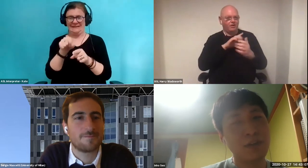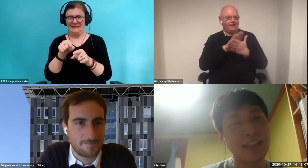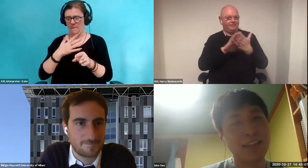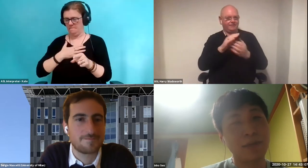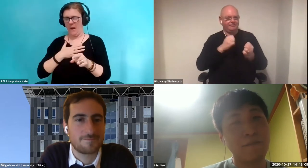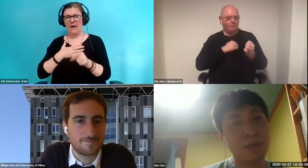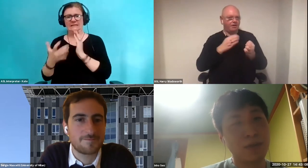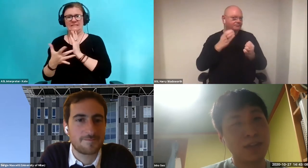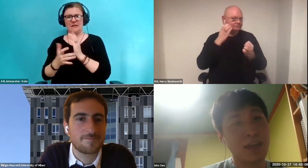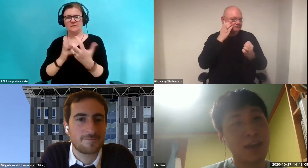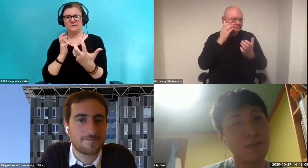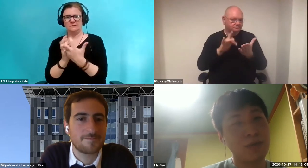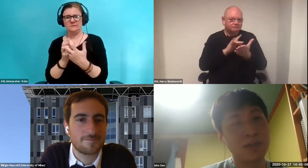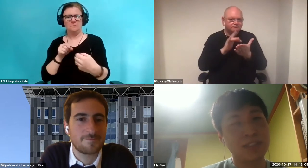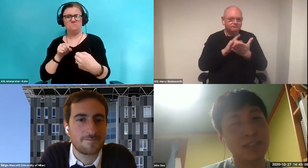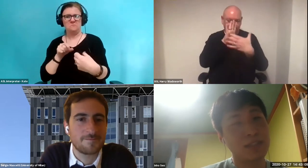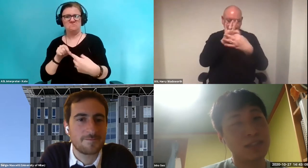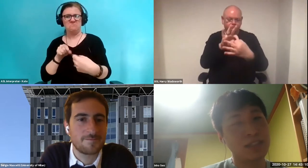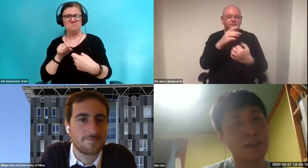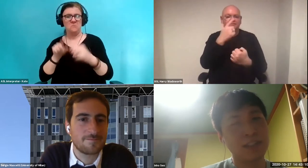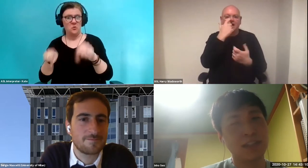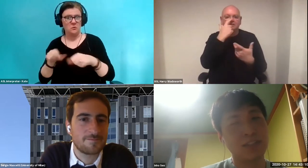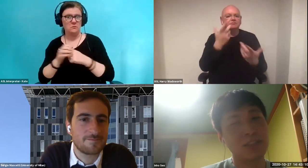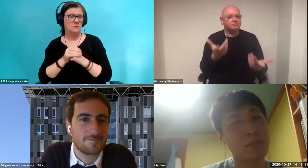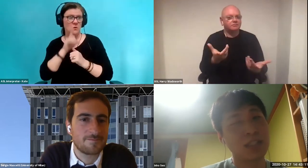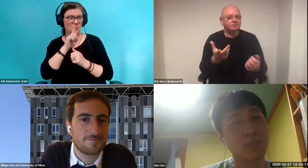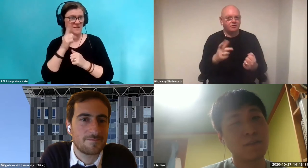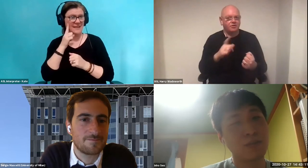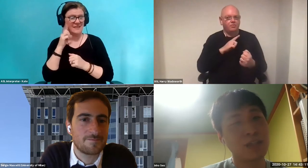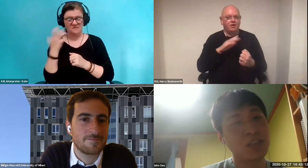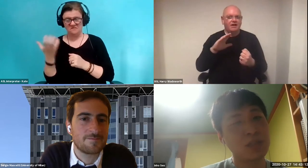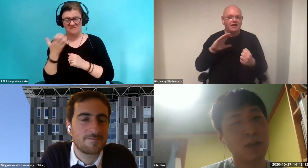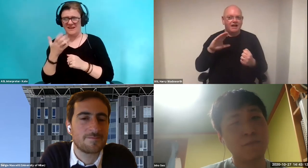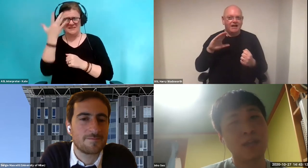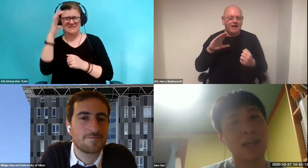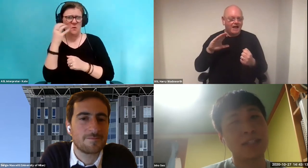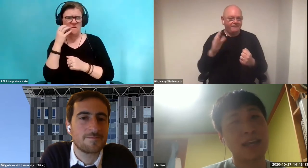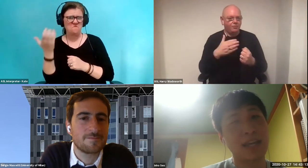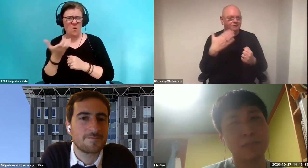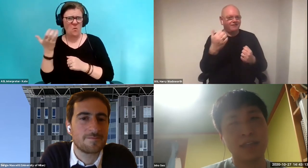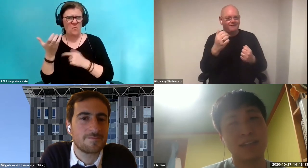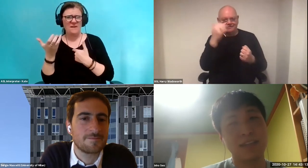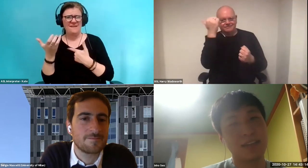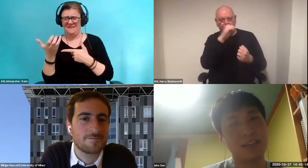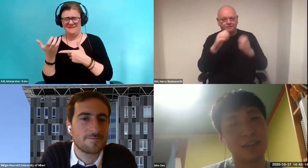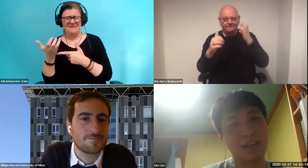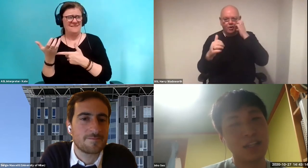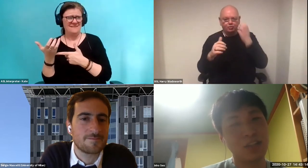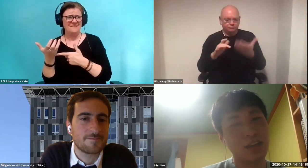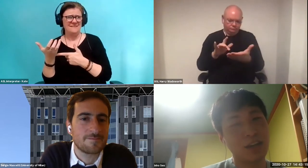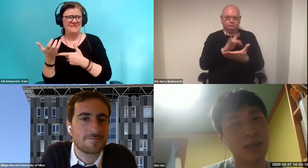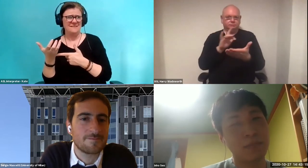I think everyone everyone's device likes this smartphone each smartphone has can be it can be